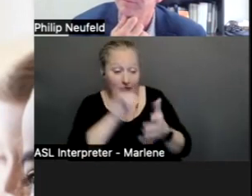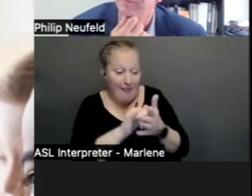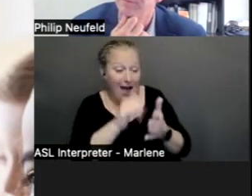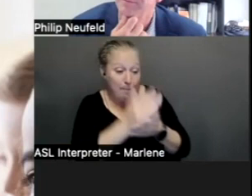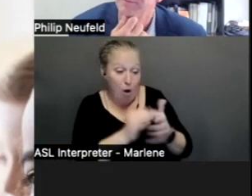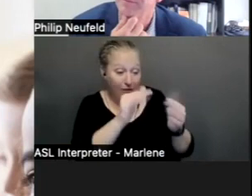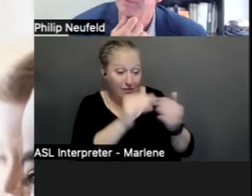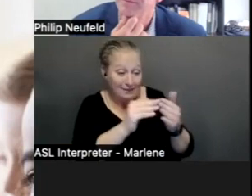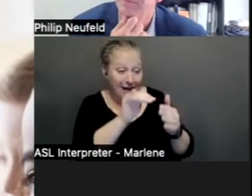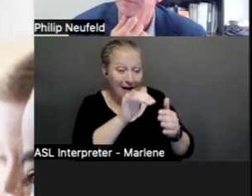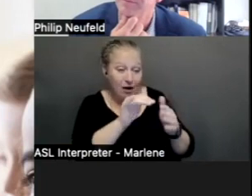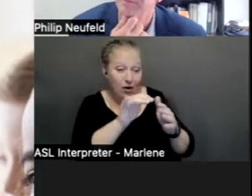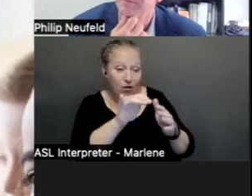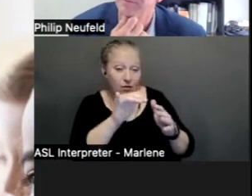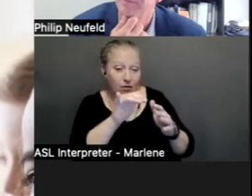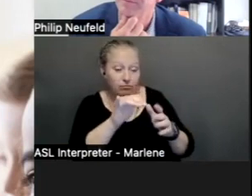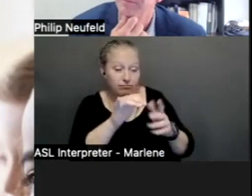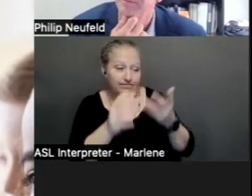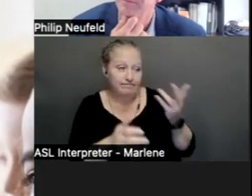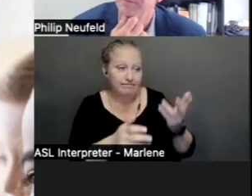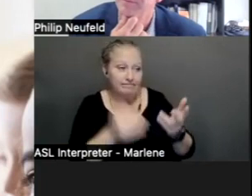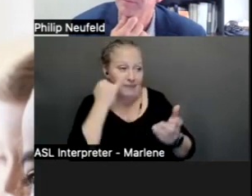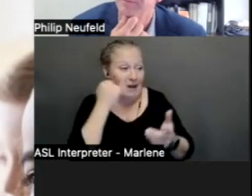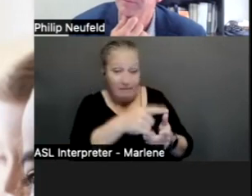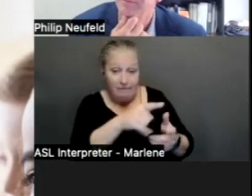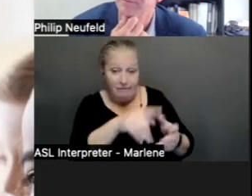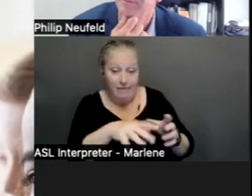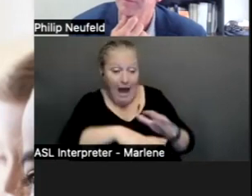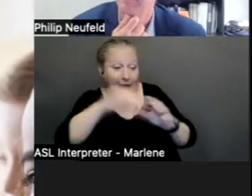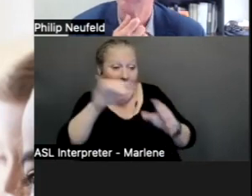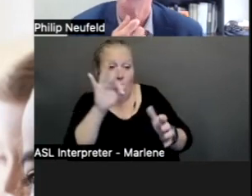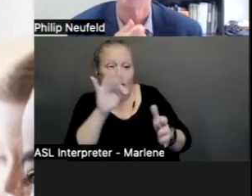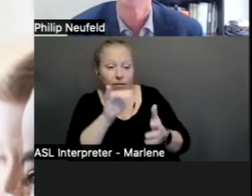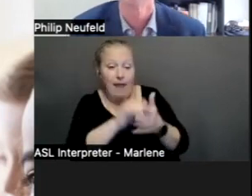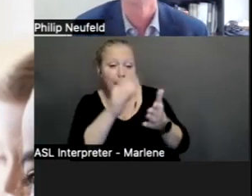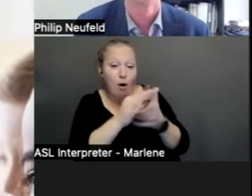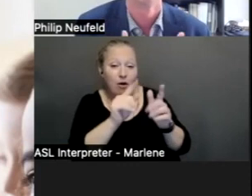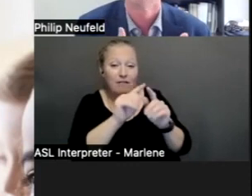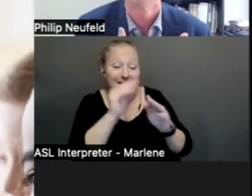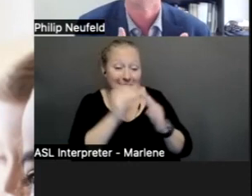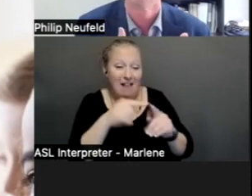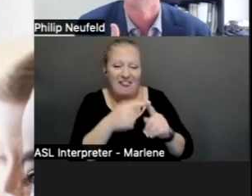it that provider is available then it they just don't qualify and then that's on us to try to